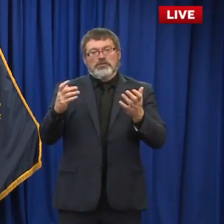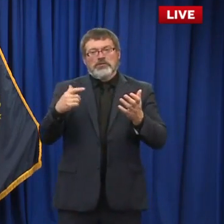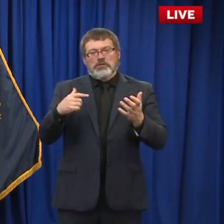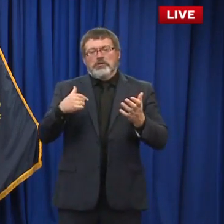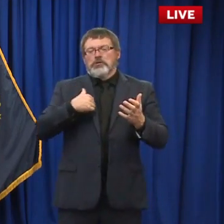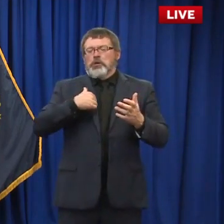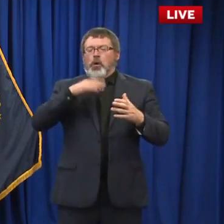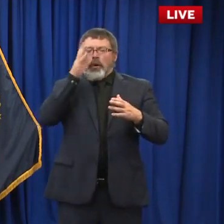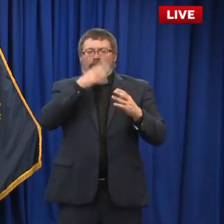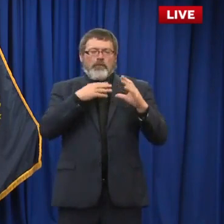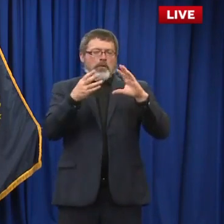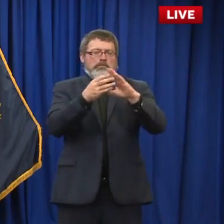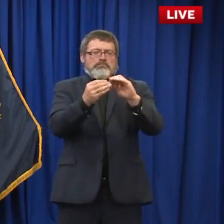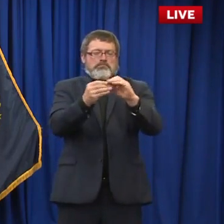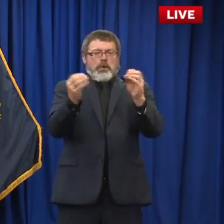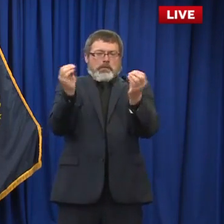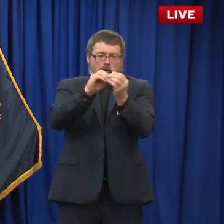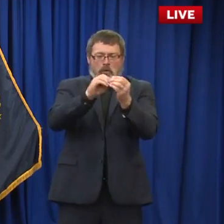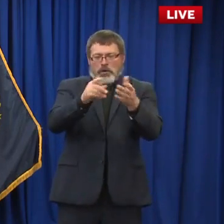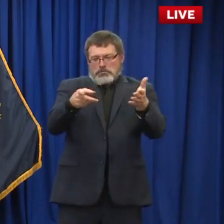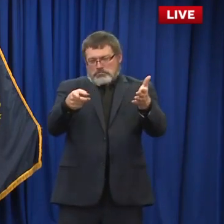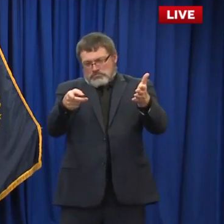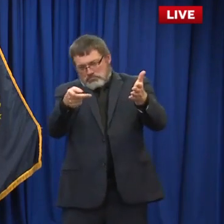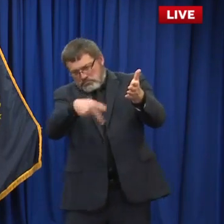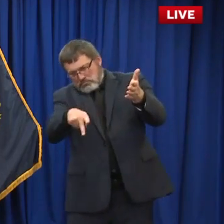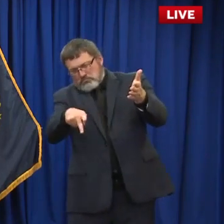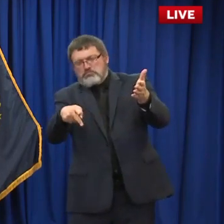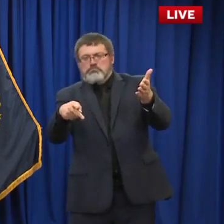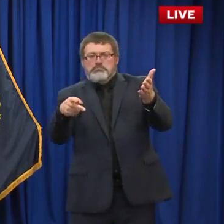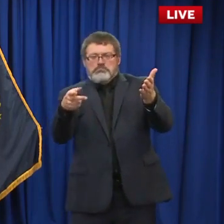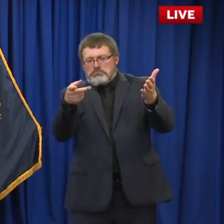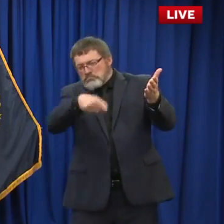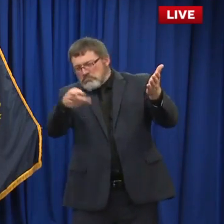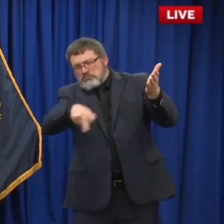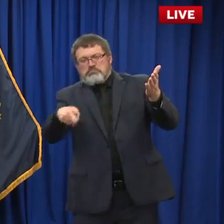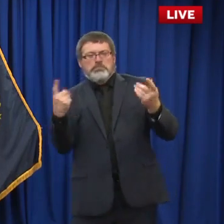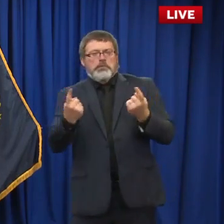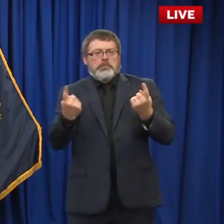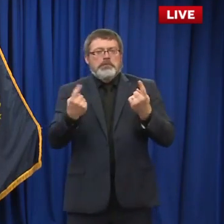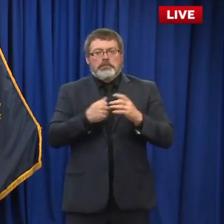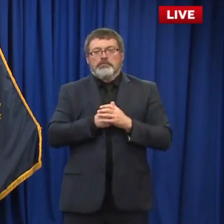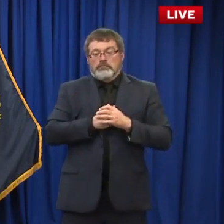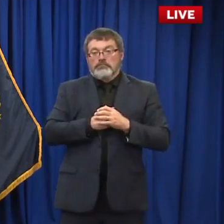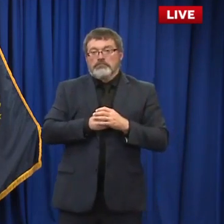SO, WE'LL HAVE SOME MORE DETAILS IN TERMS OF ACTUALLY HOW MANY CONNECTIONS THERE ARE AND HOW MUCH MONEY IS BEING SPENT.